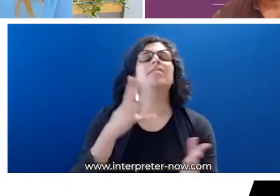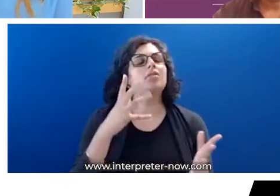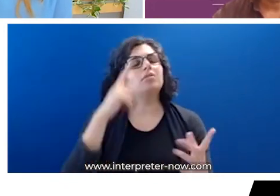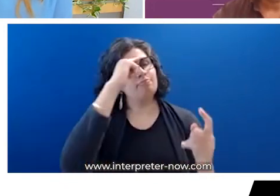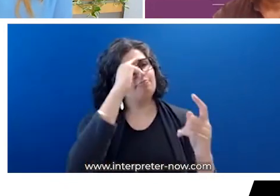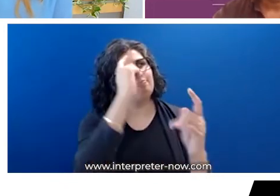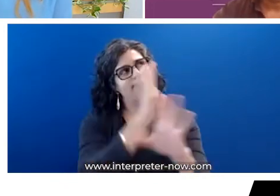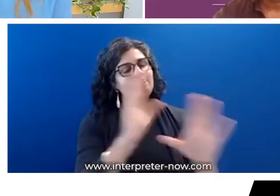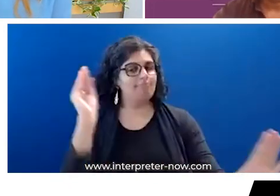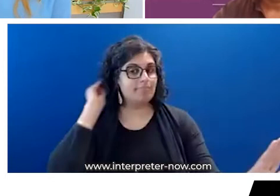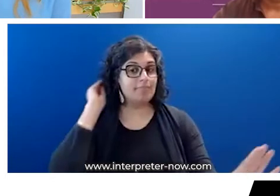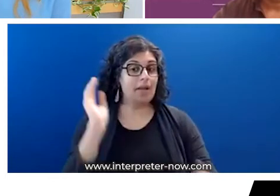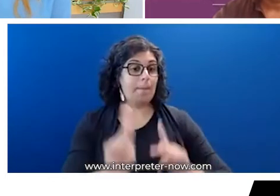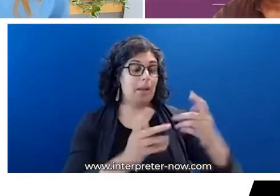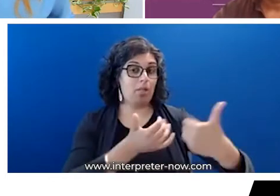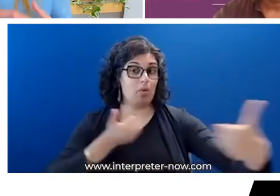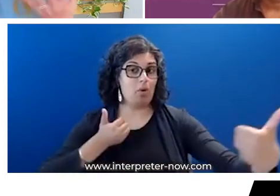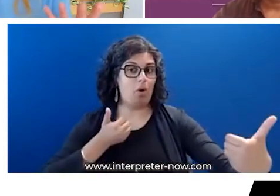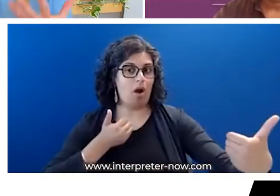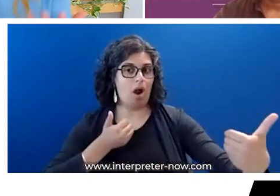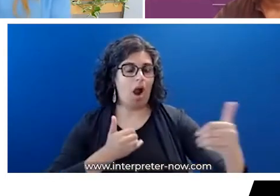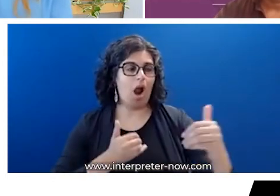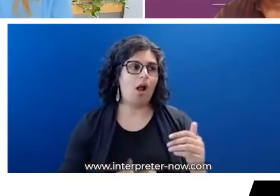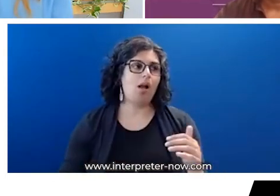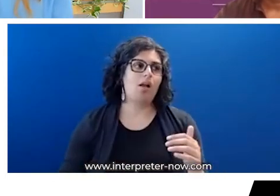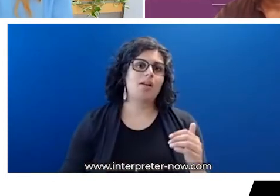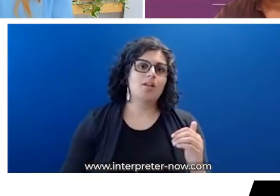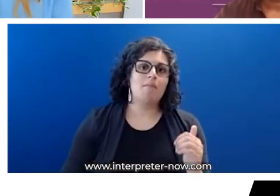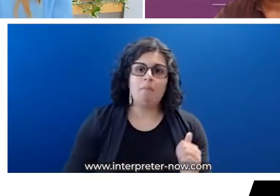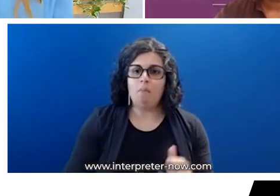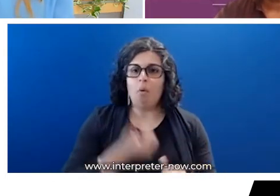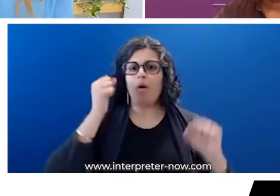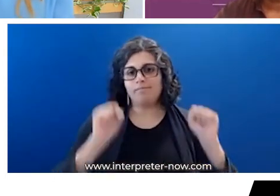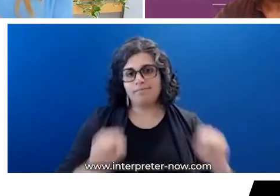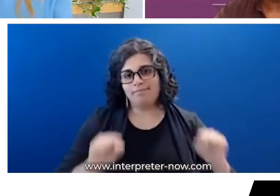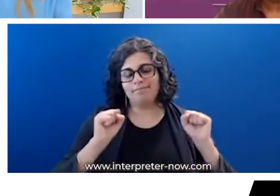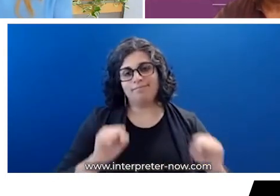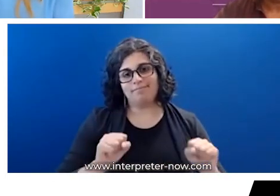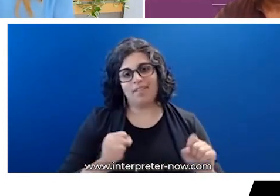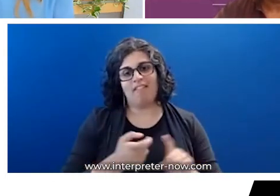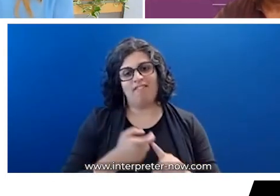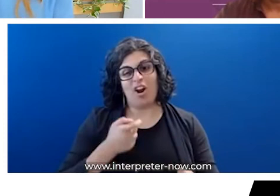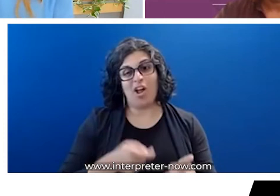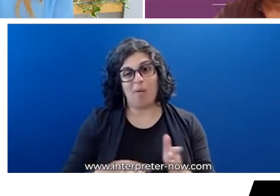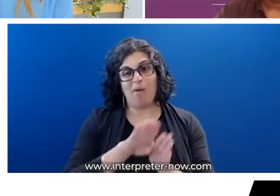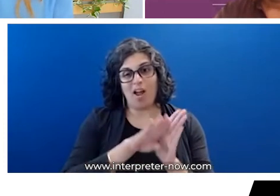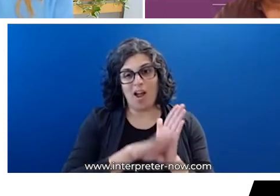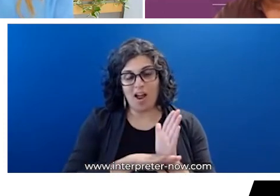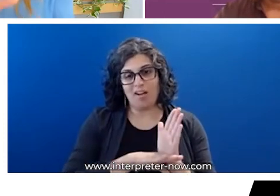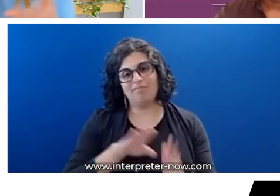who are remote are often more likely to be from underrepresented groups.